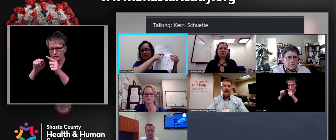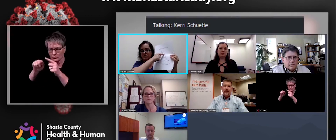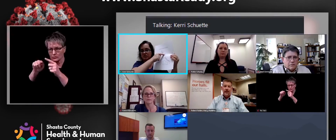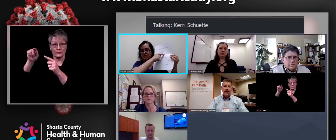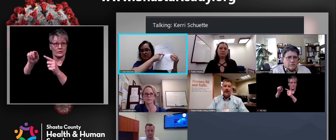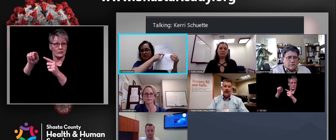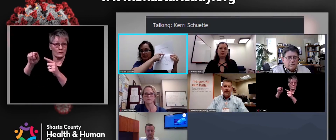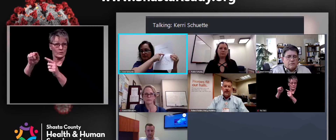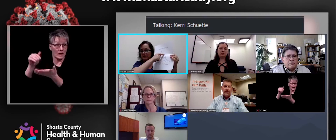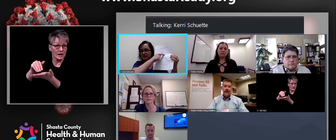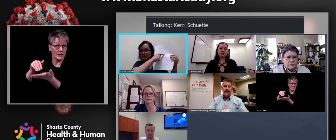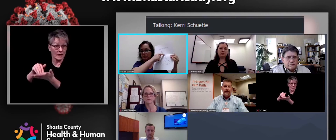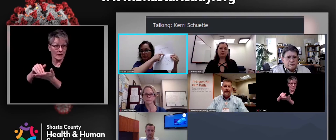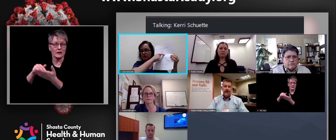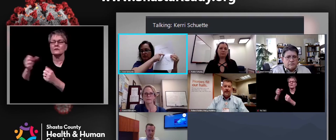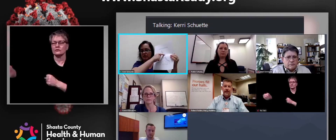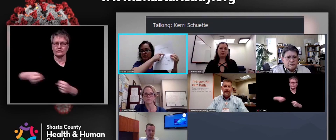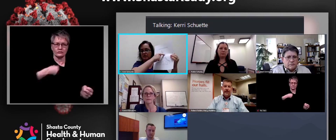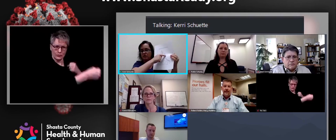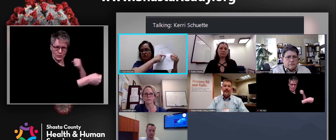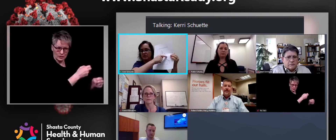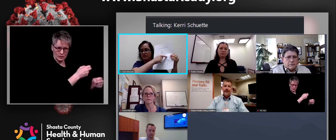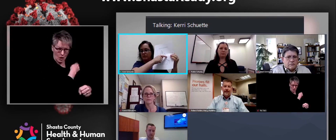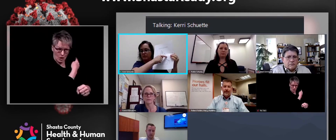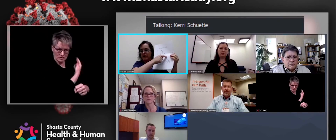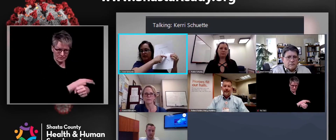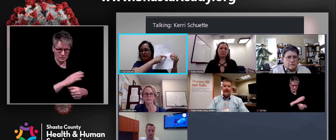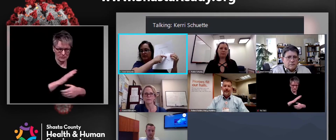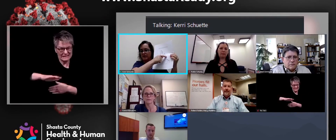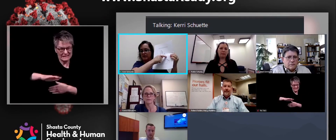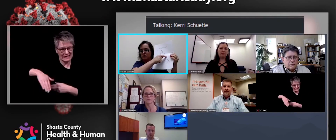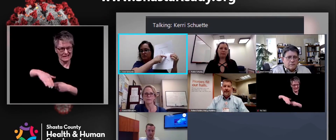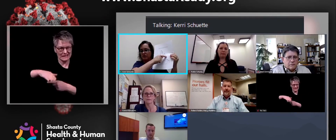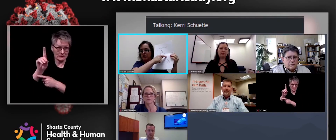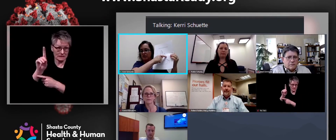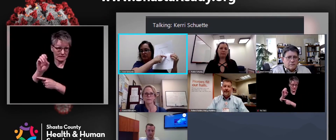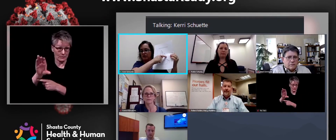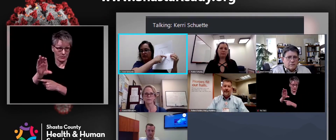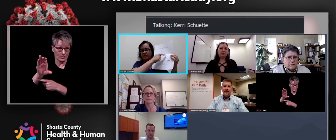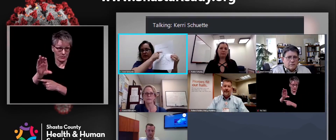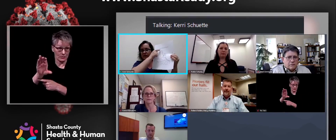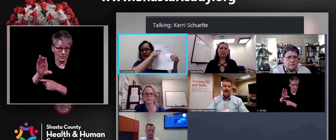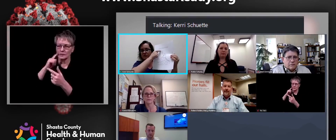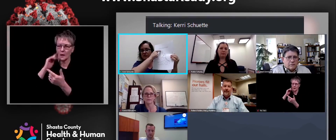hospitalizations in late December. Then there was a spike in deaths in mid-January. These